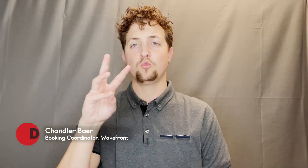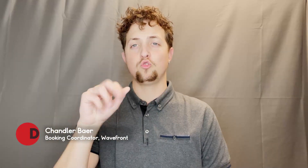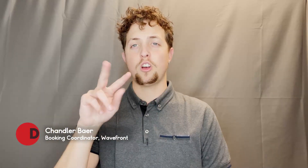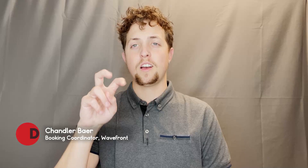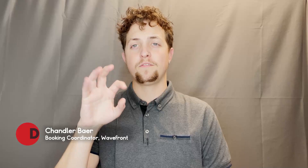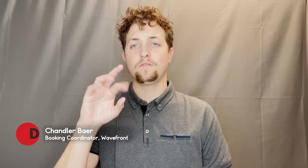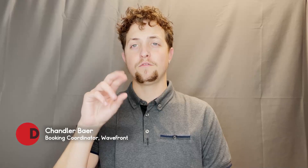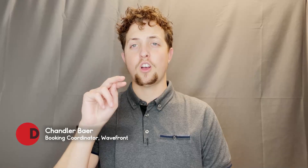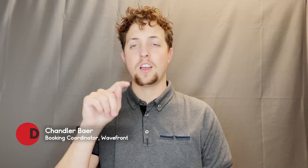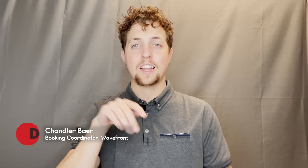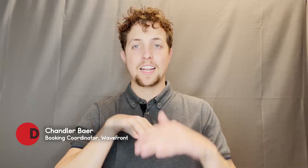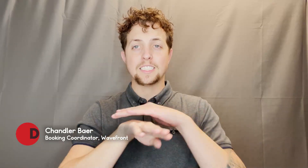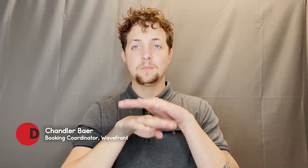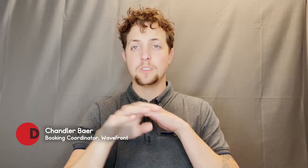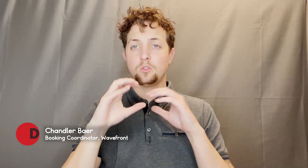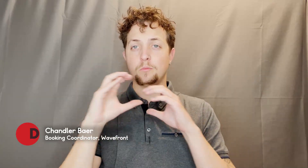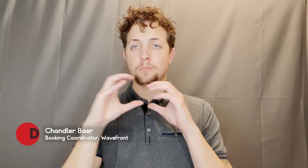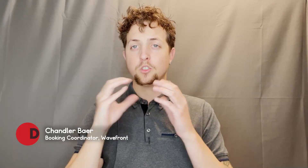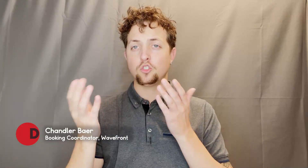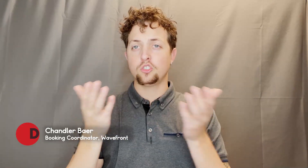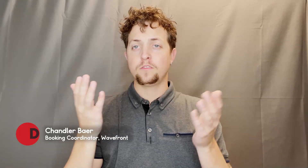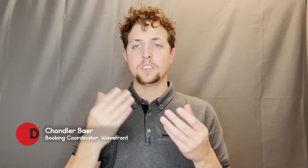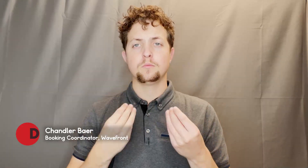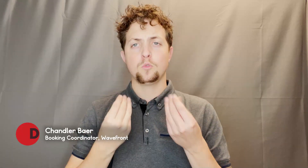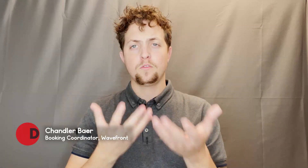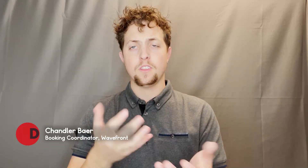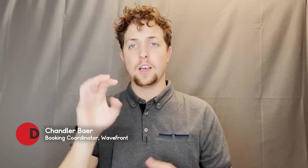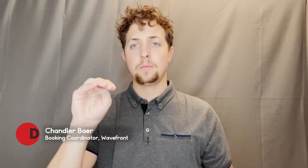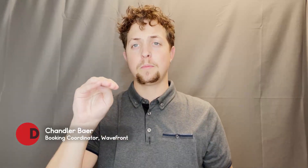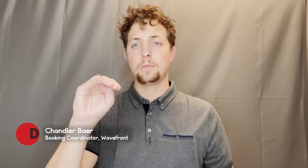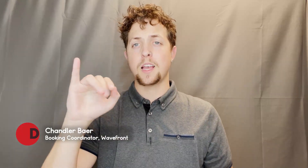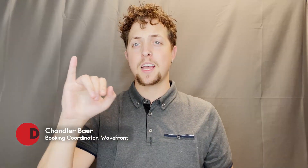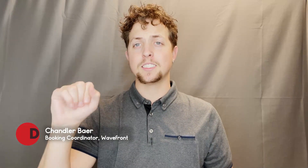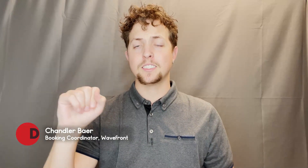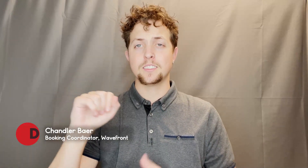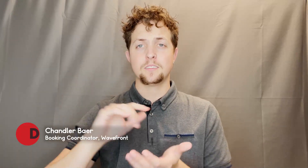Wavefront Accessibility Communications Centre provides MIS